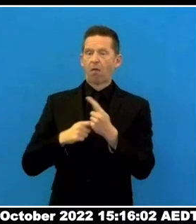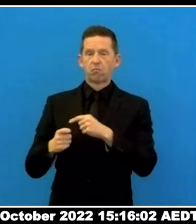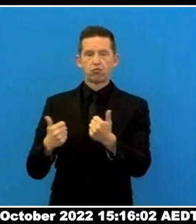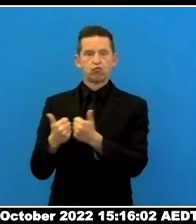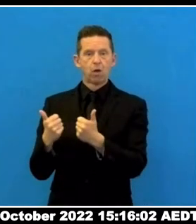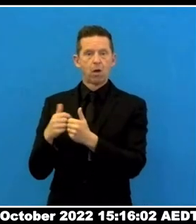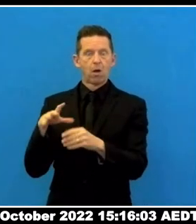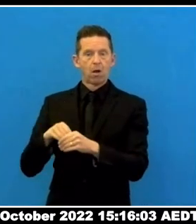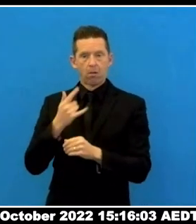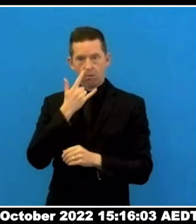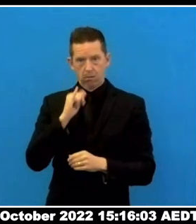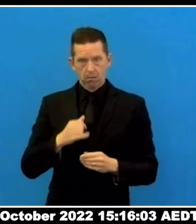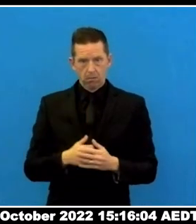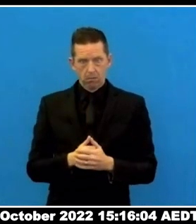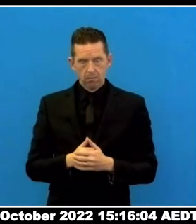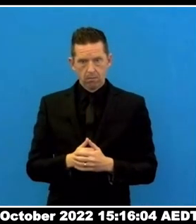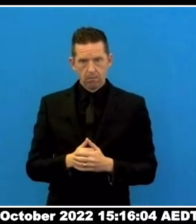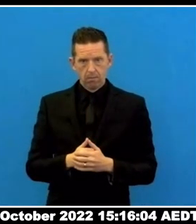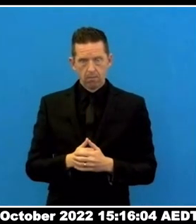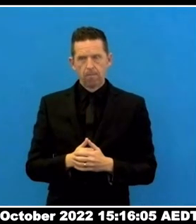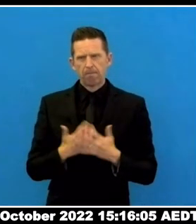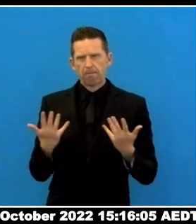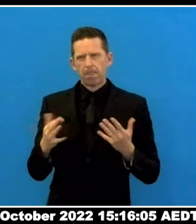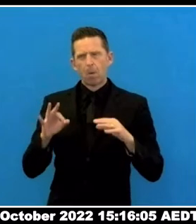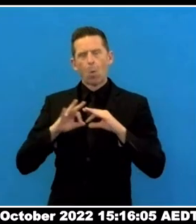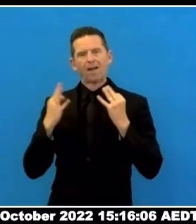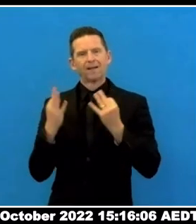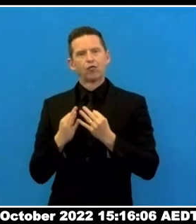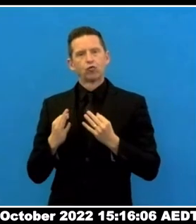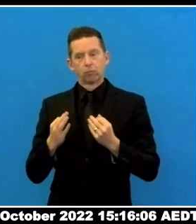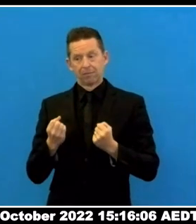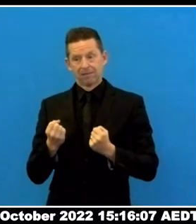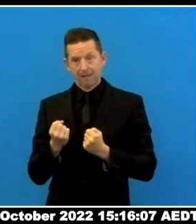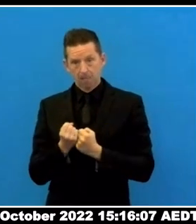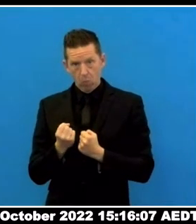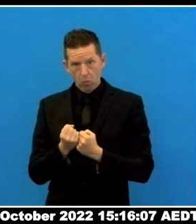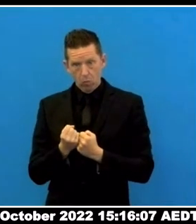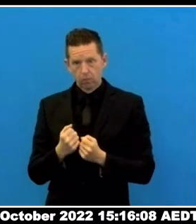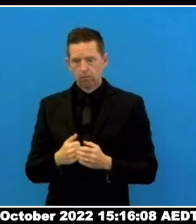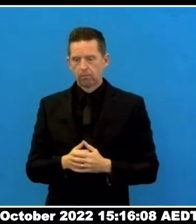The organisational support was intimidating